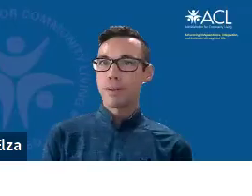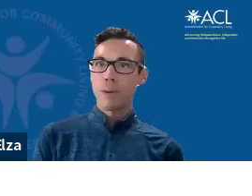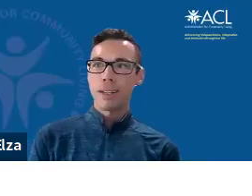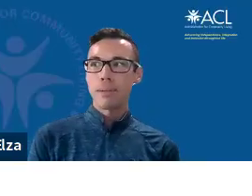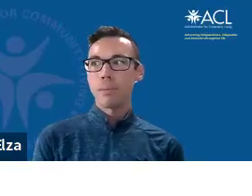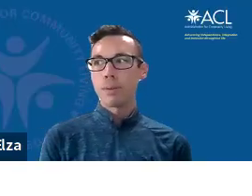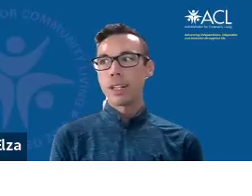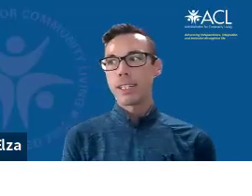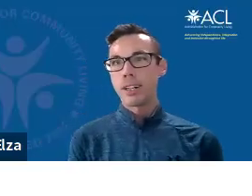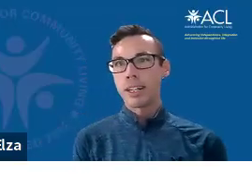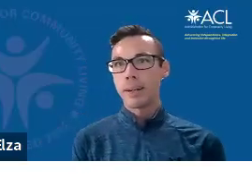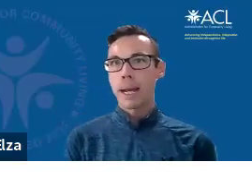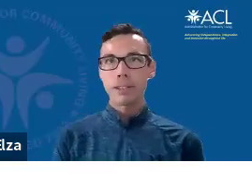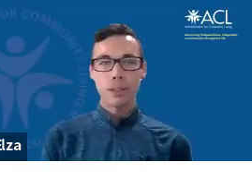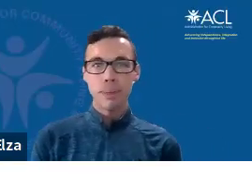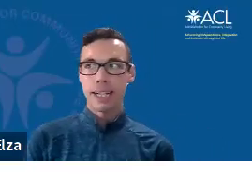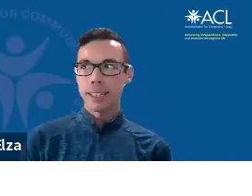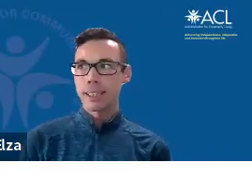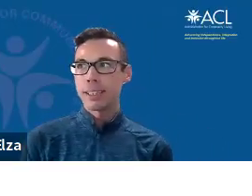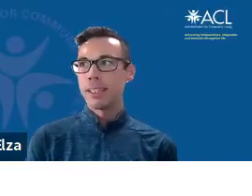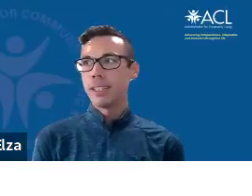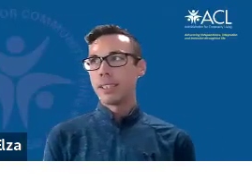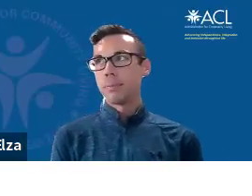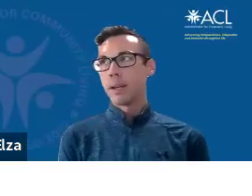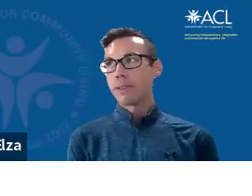Hi, everyone, welcome. We’re going to get started in about two minutes,